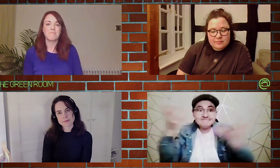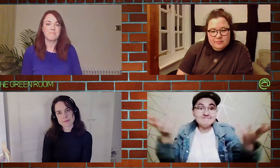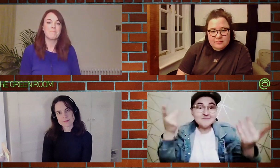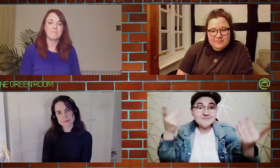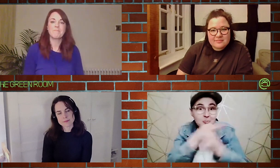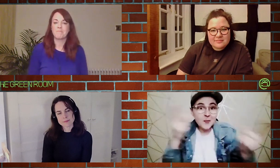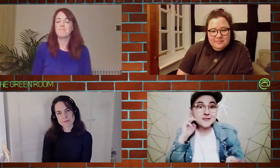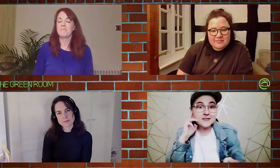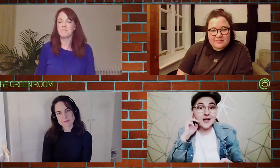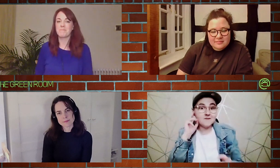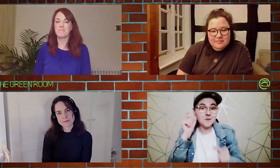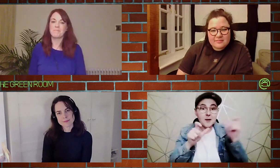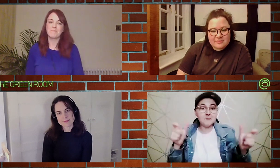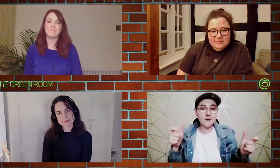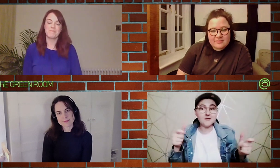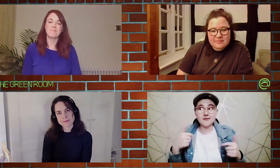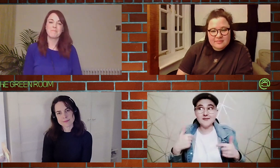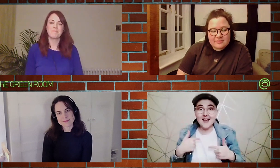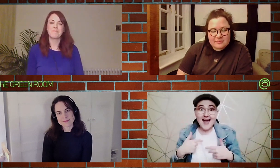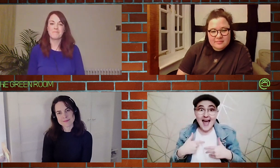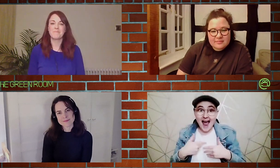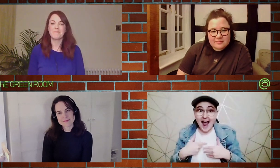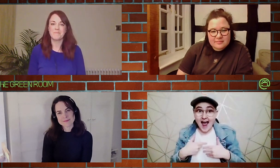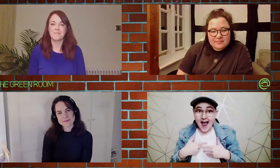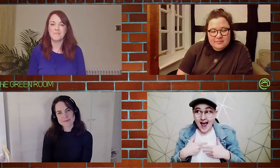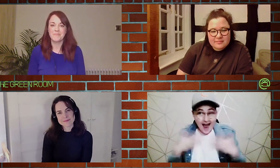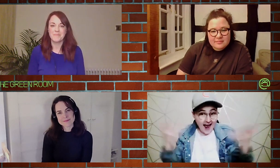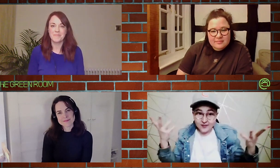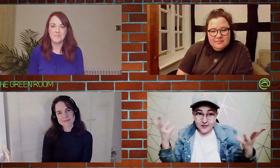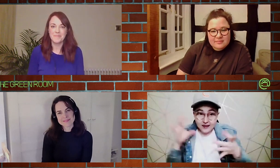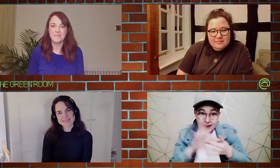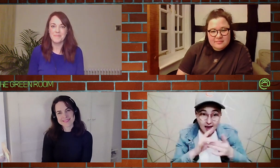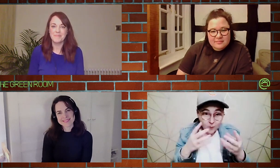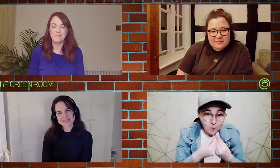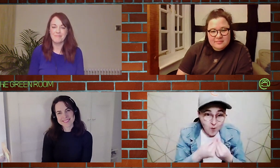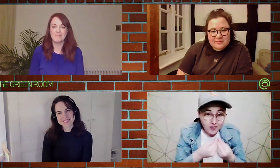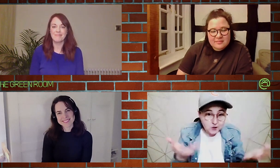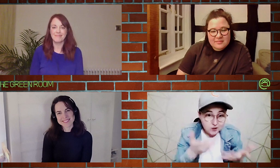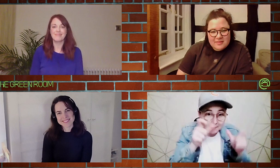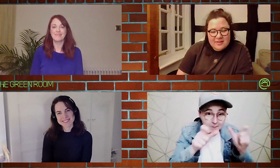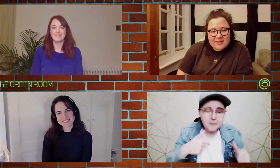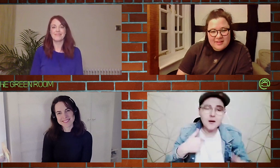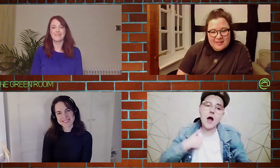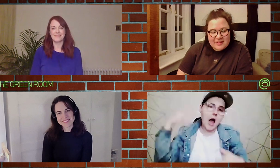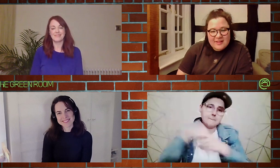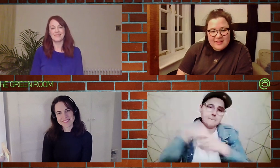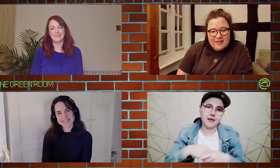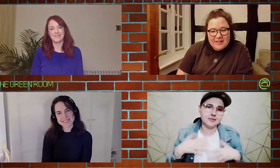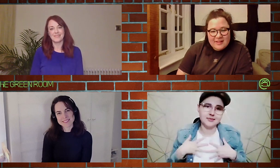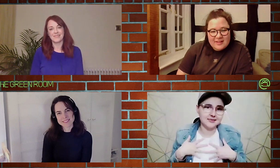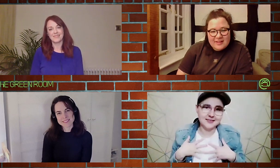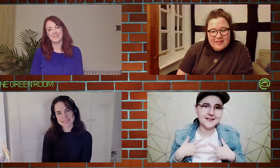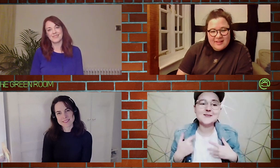And asked me if I would like to join in in order to create something that would help the deaf people and motivate deaf people and I said of